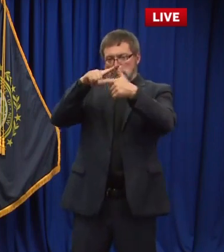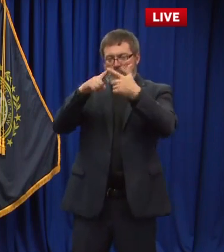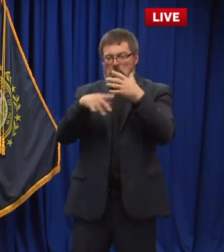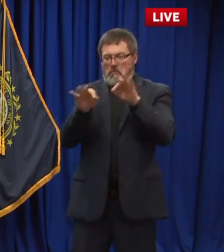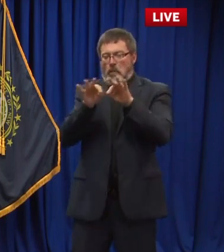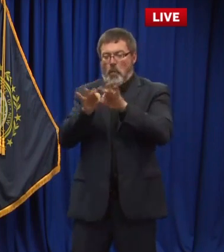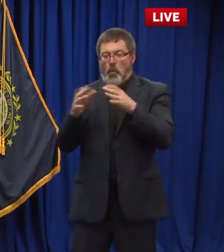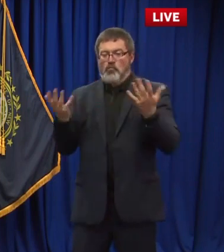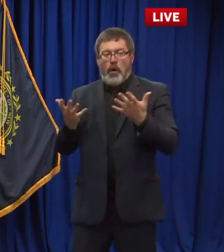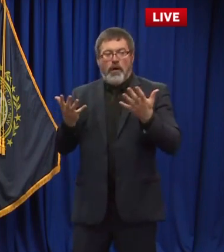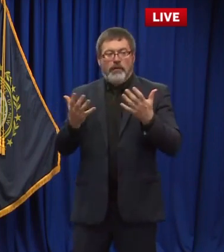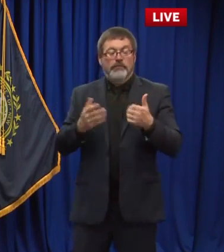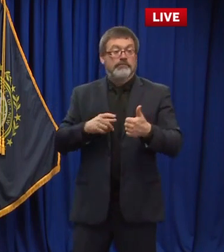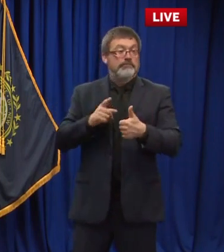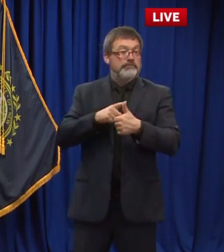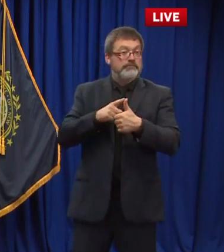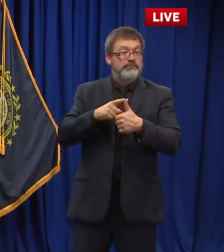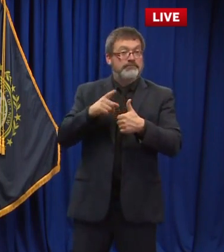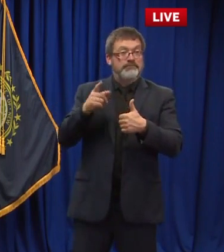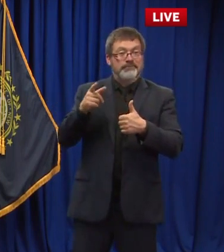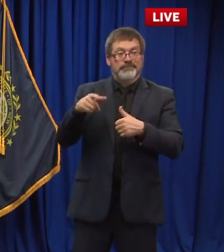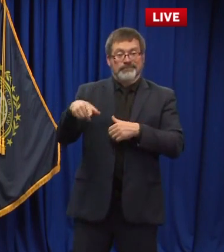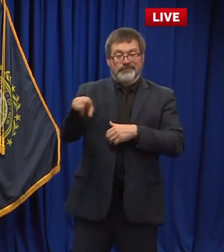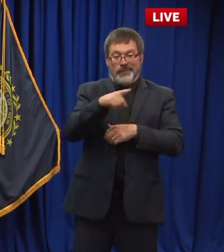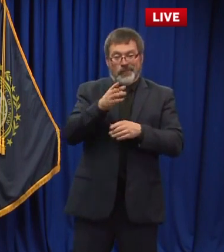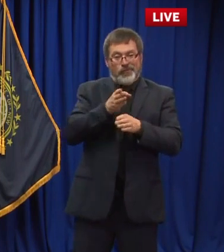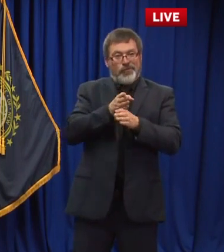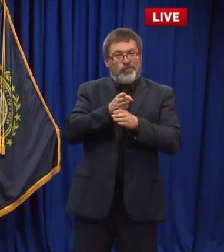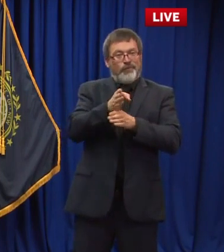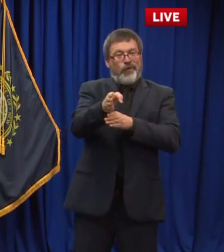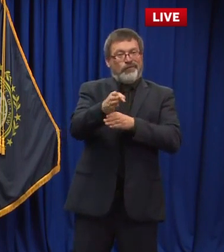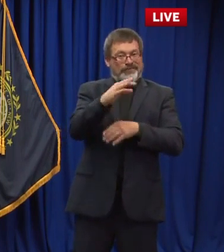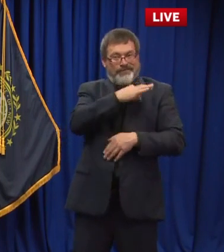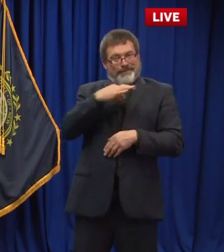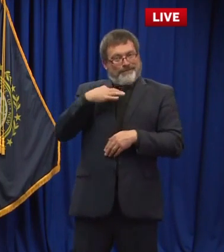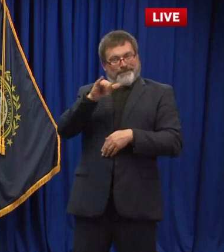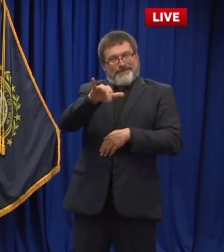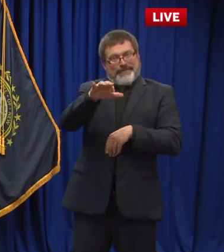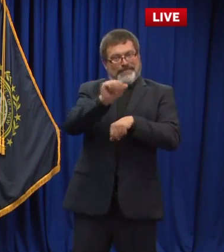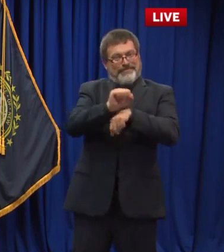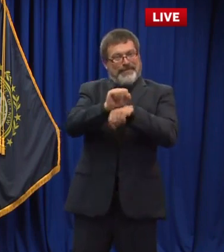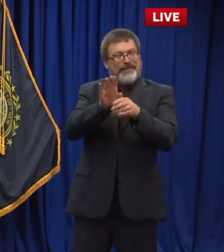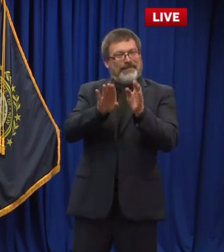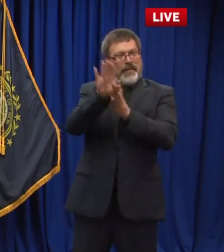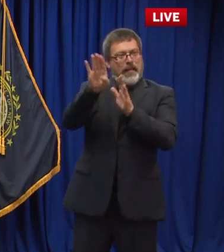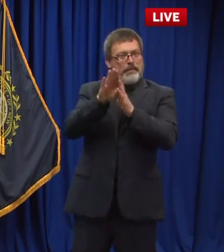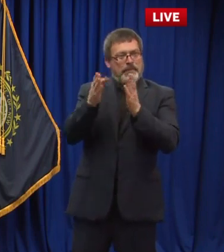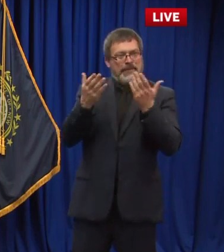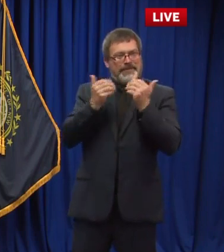LET’S JUST HIT SOME OF THOSE KEY HIGHLIGHTS.